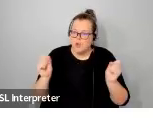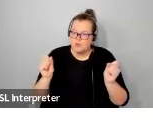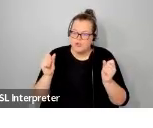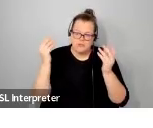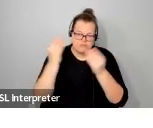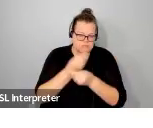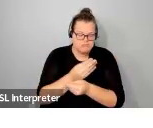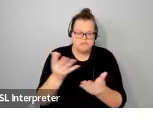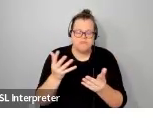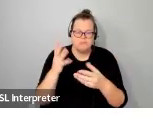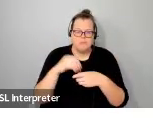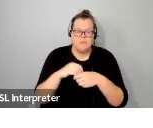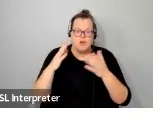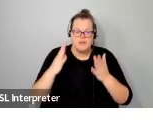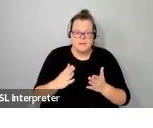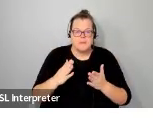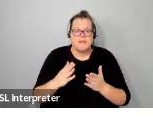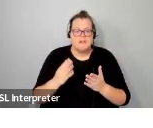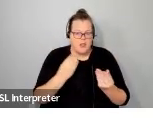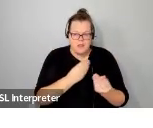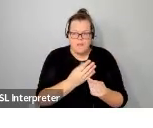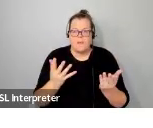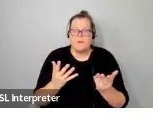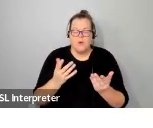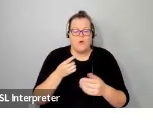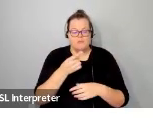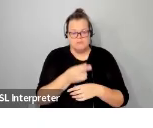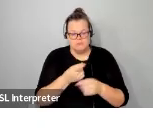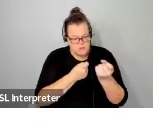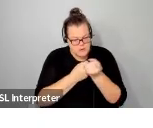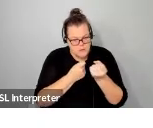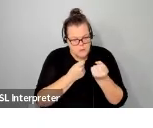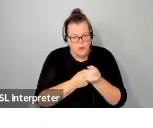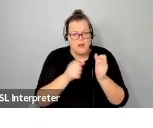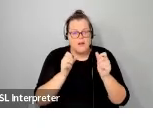assurance that participants are supported in exercising their right to free choice